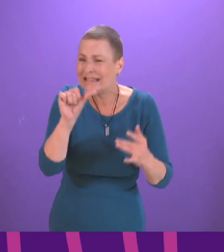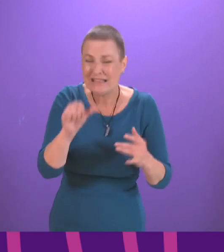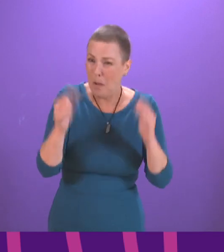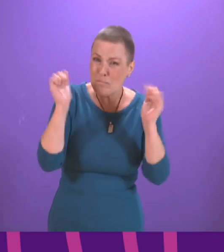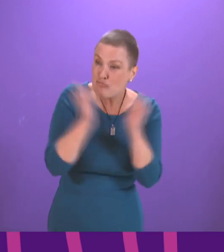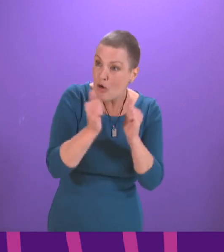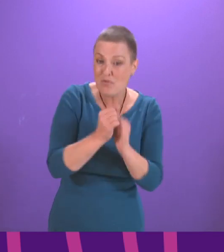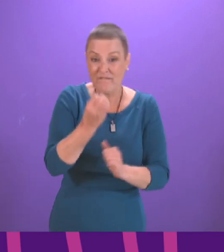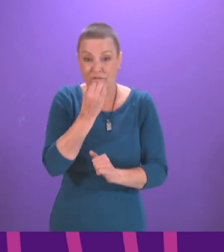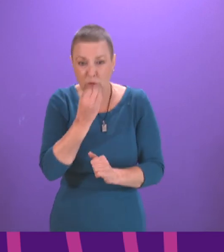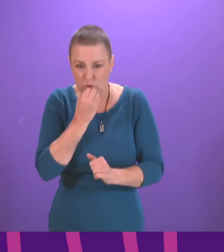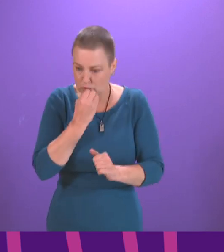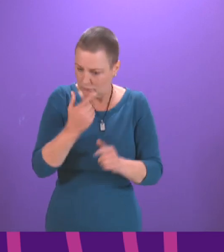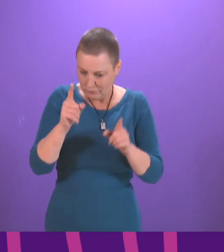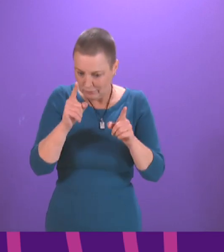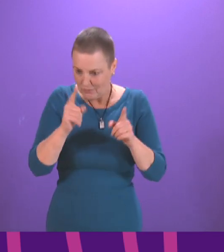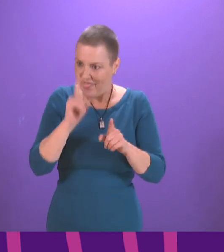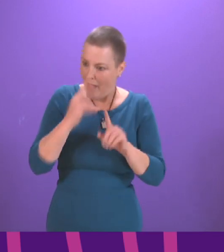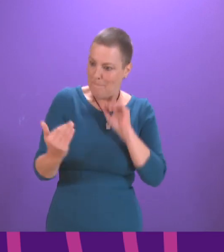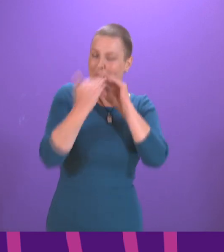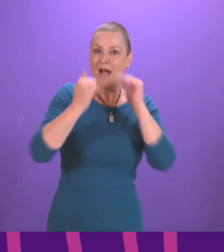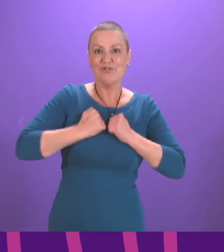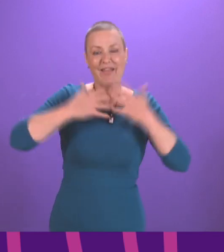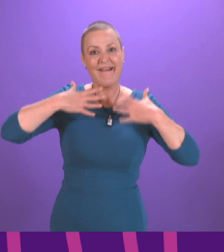food—consistent with their conditions—is a problem.